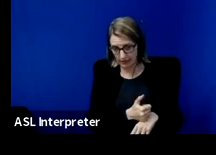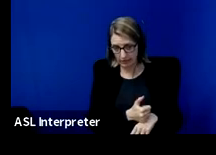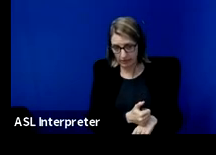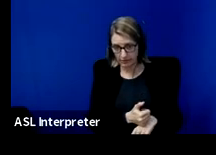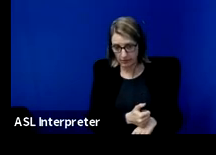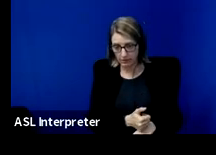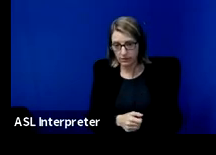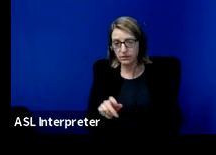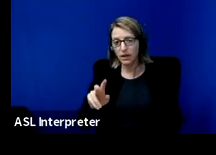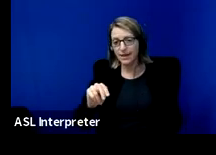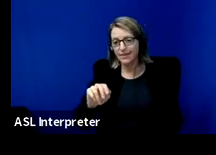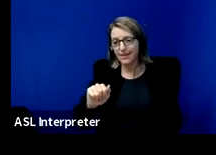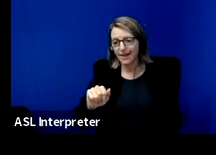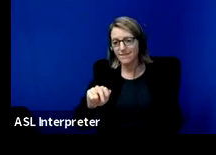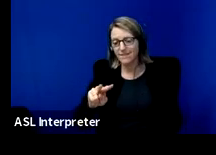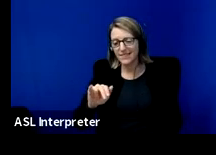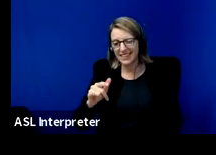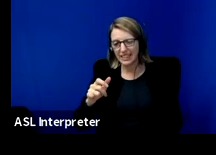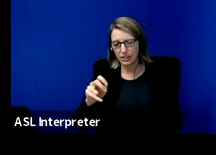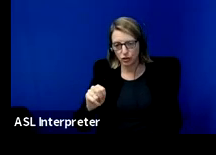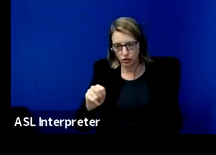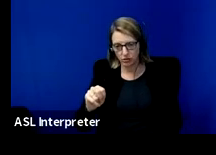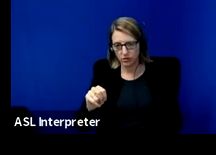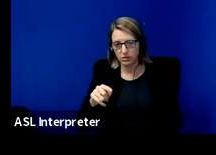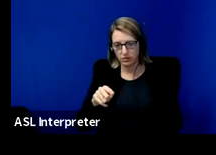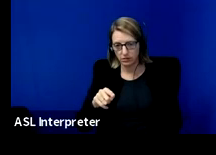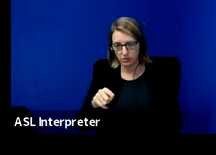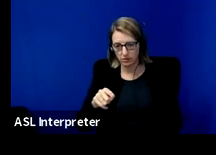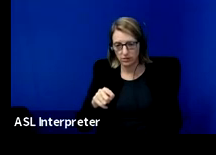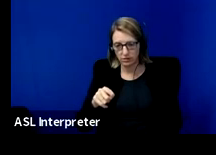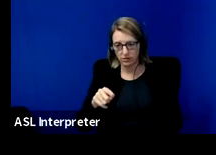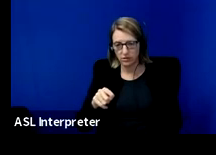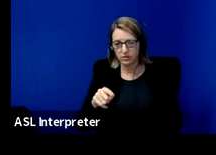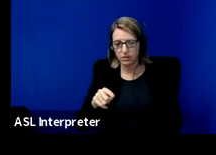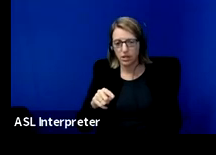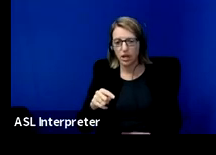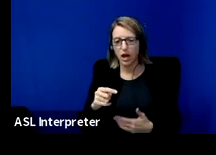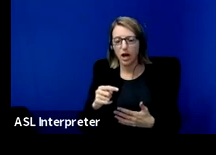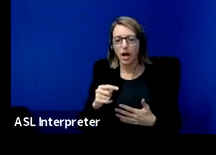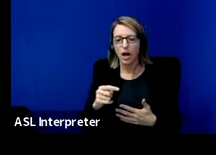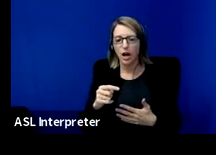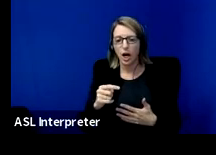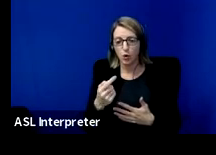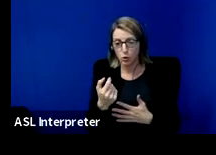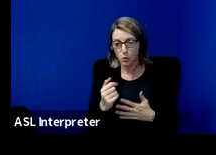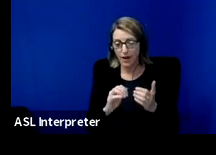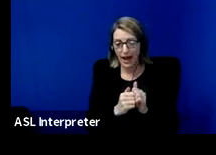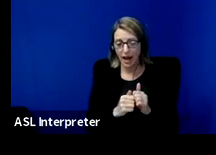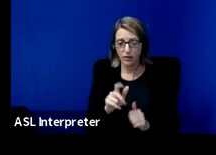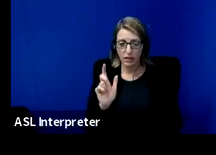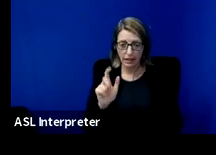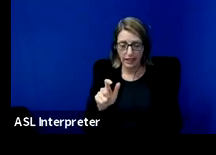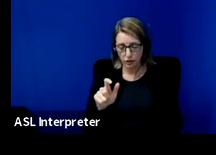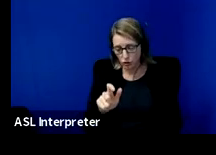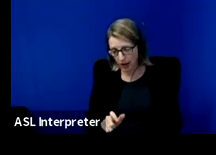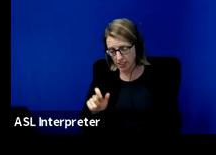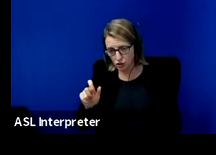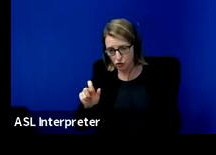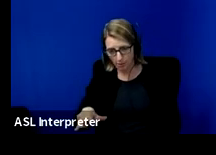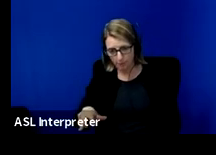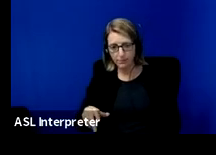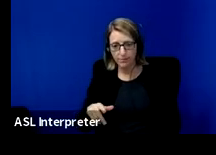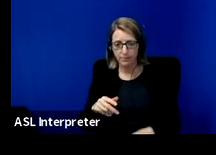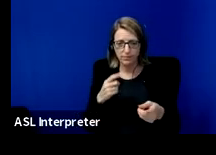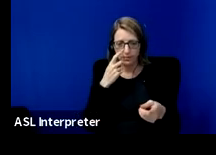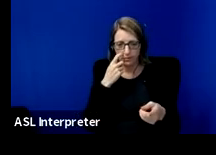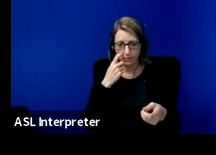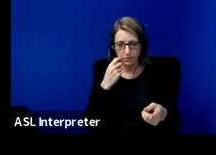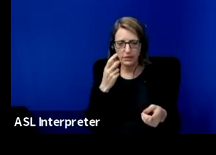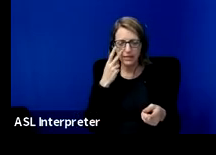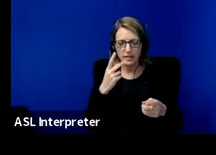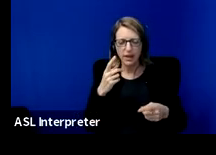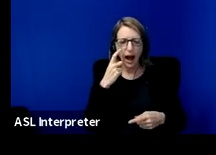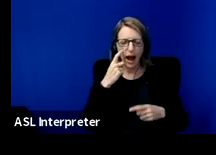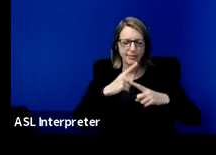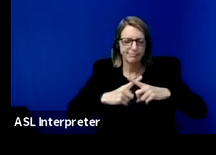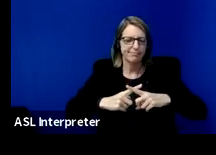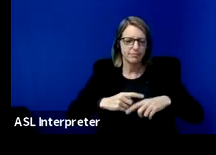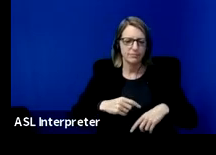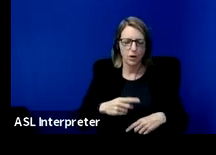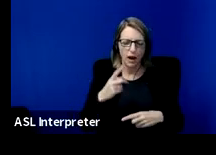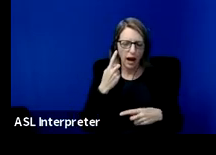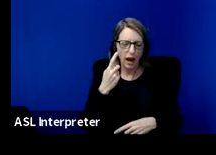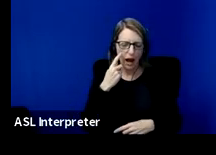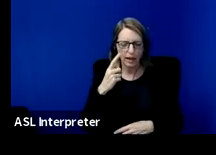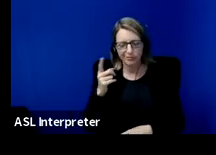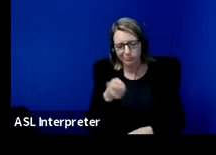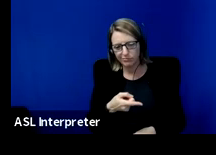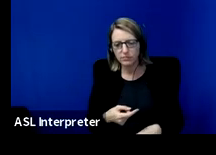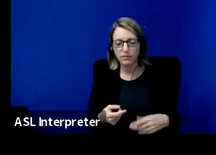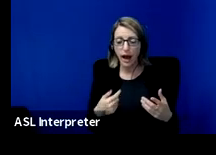ESD 112-- Kristina Wambold: In the navigation tools. I was able to remove by dragging and dropping. Whatever, I don't want to show up on the site. Remember that gives me that little hidden icon there. I can see it. I can access it. But the students cannot see it.